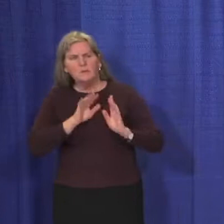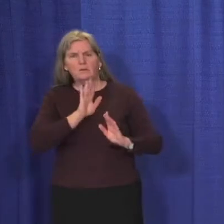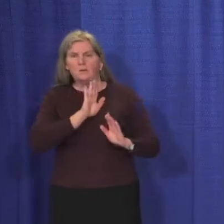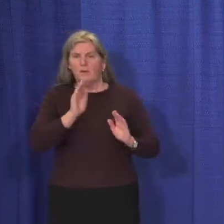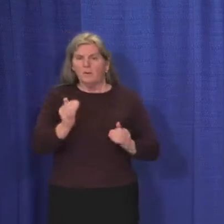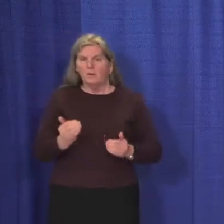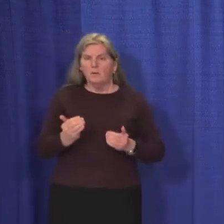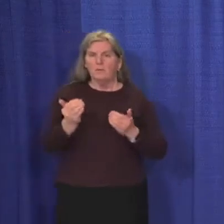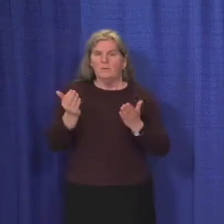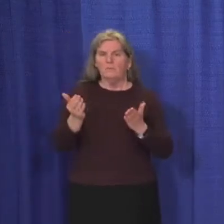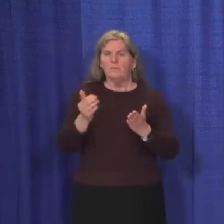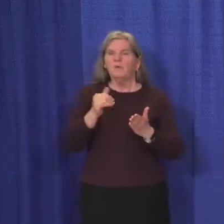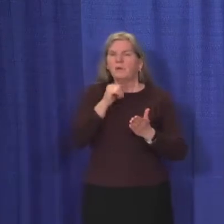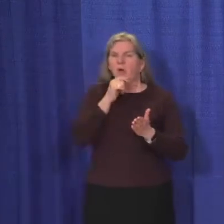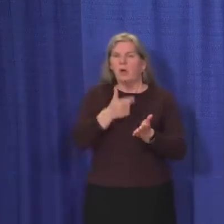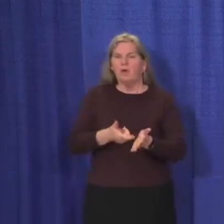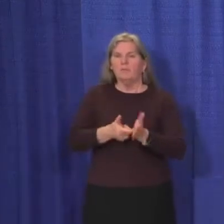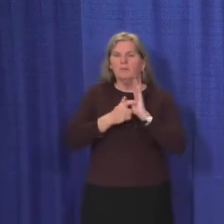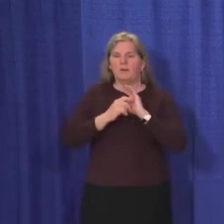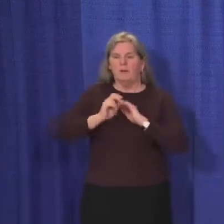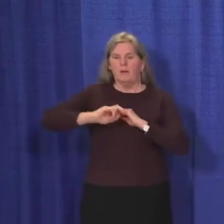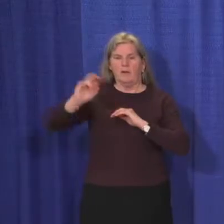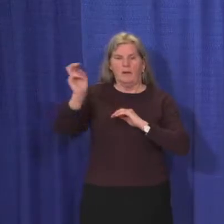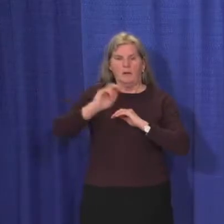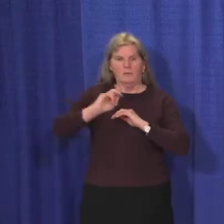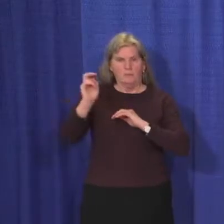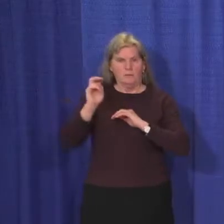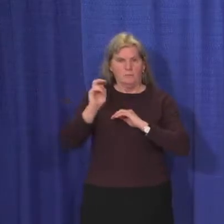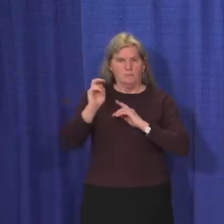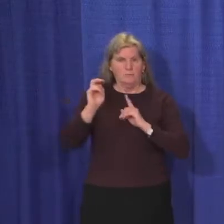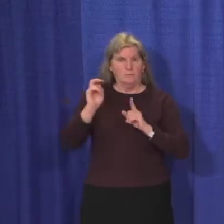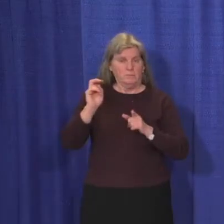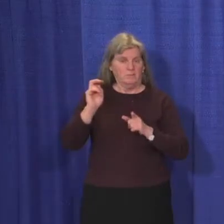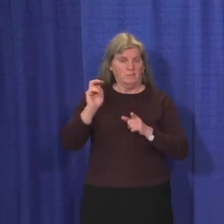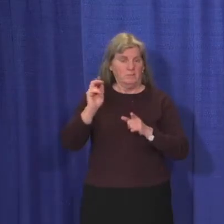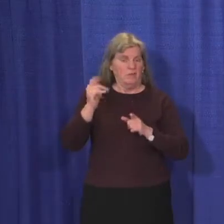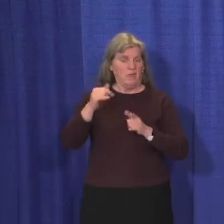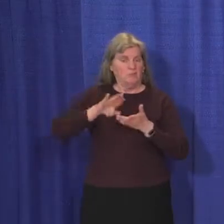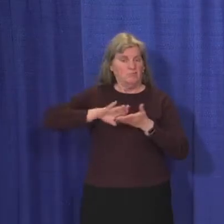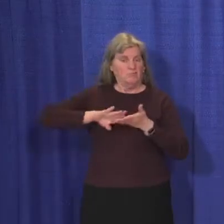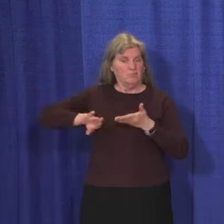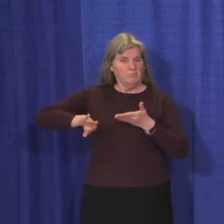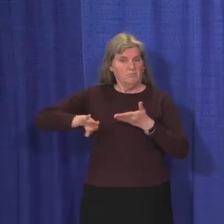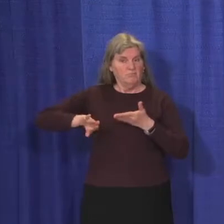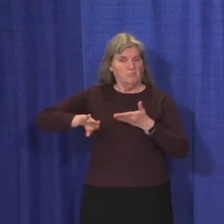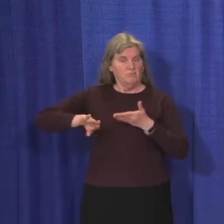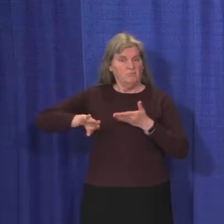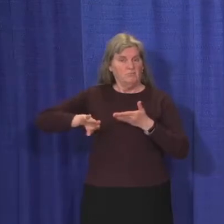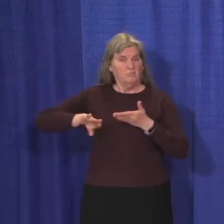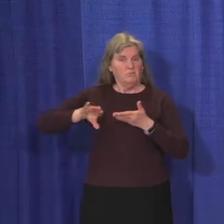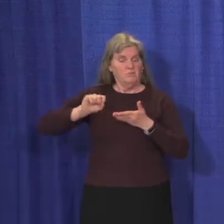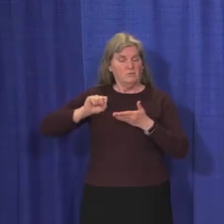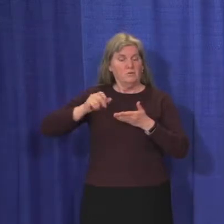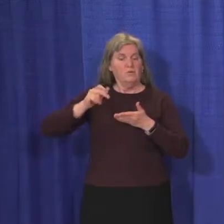recommendation on nonessential travel is waived to the extent